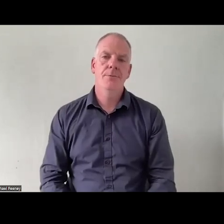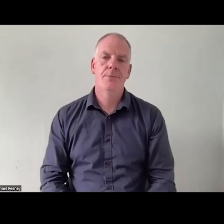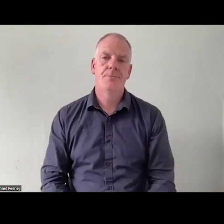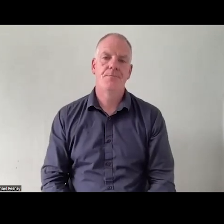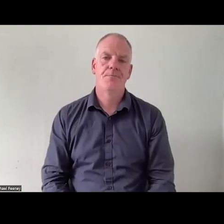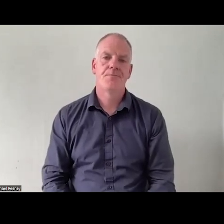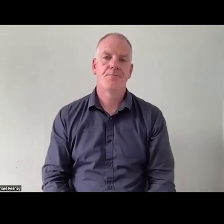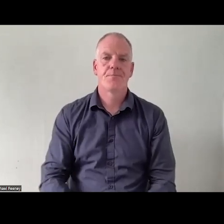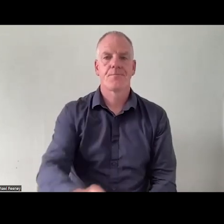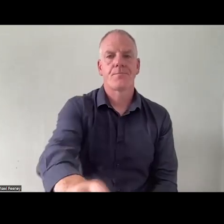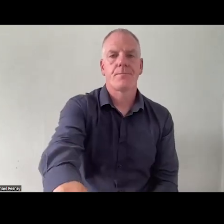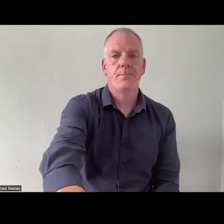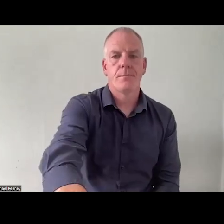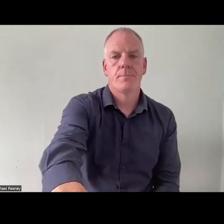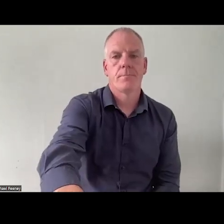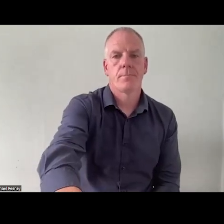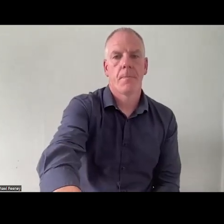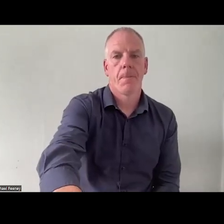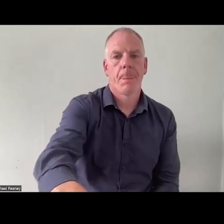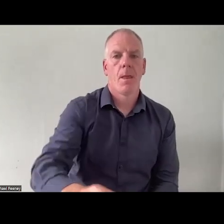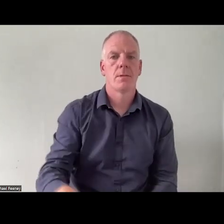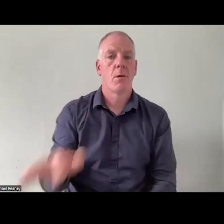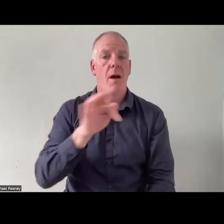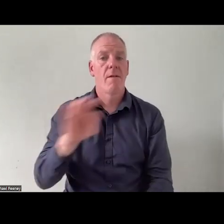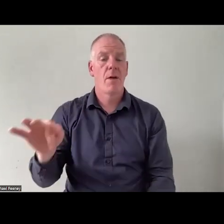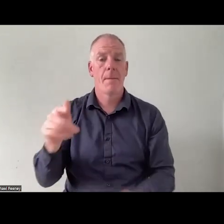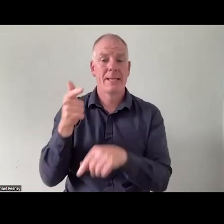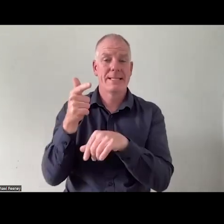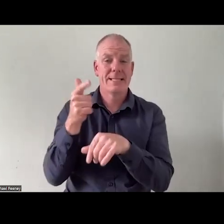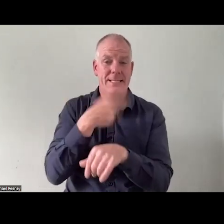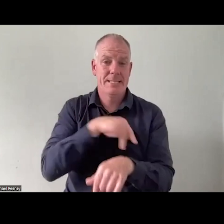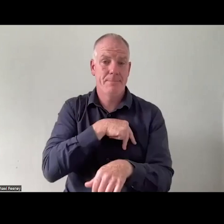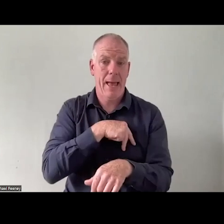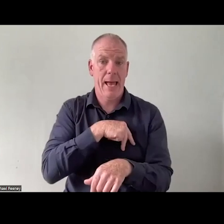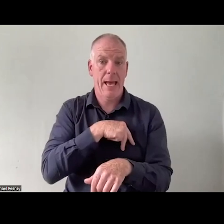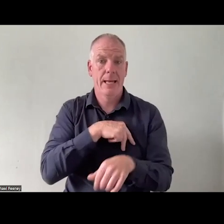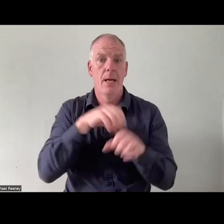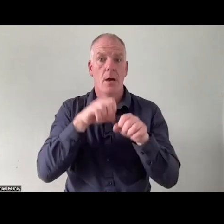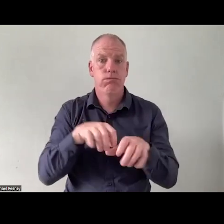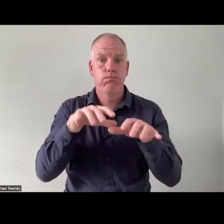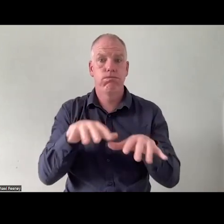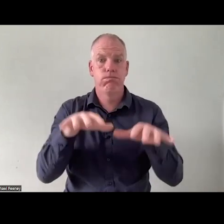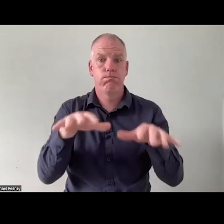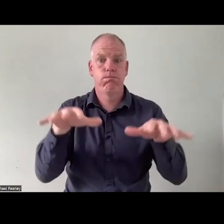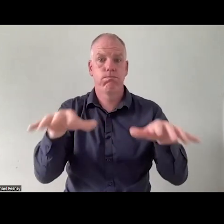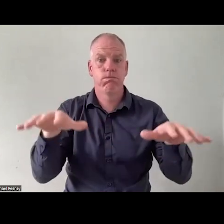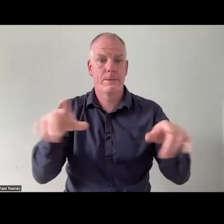So, from Spain, it has gradually started to grow. We have been working in various cities around the world,